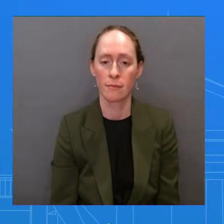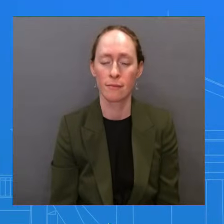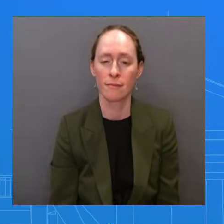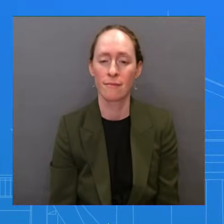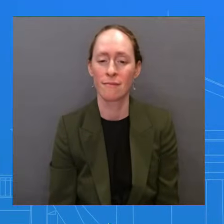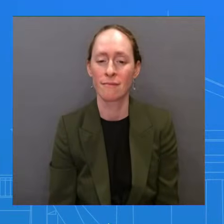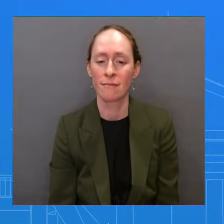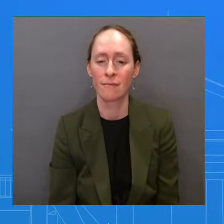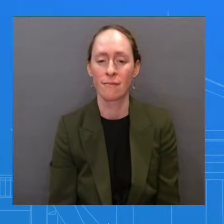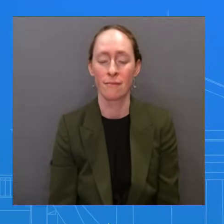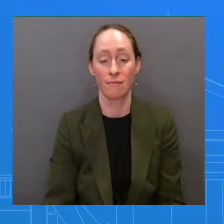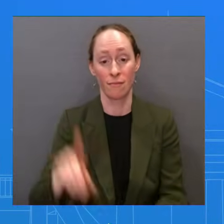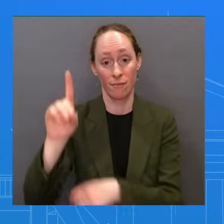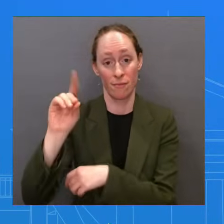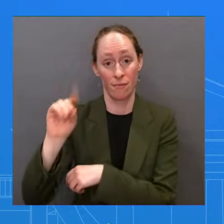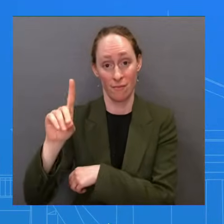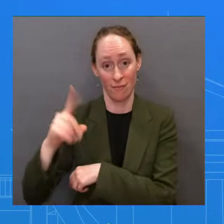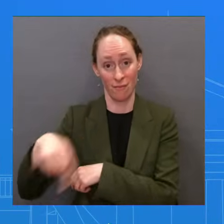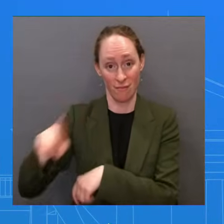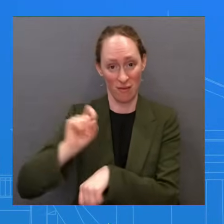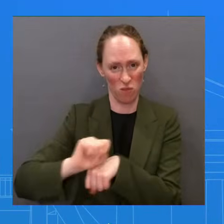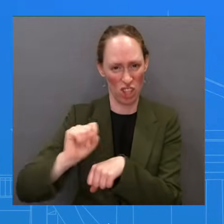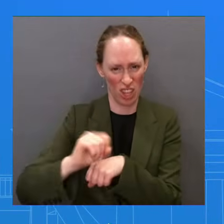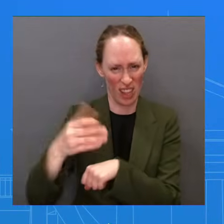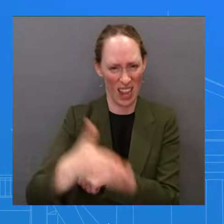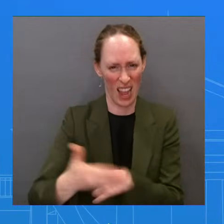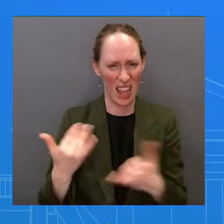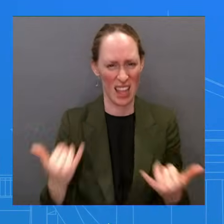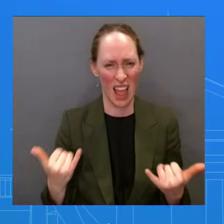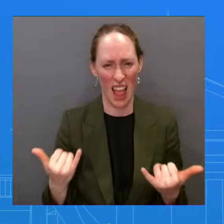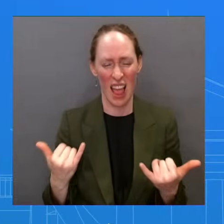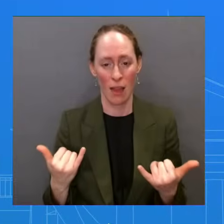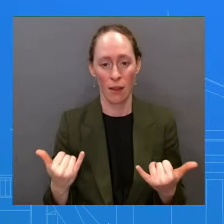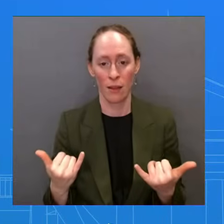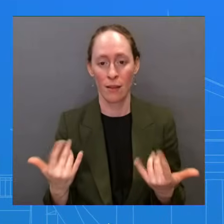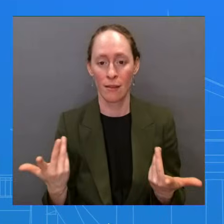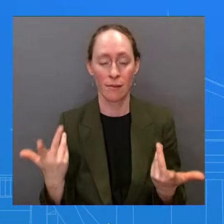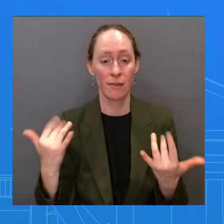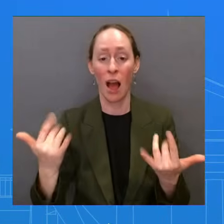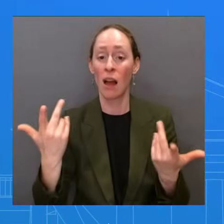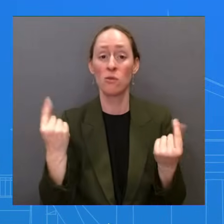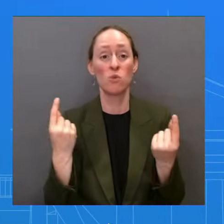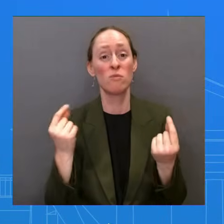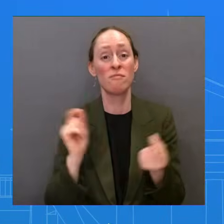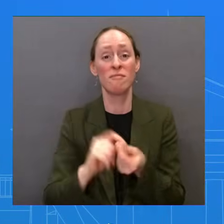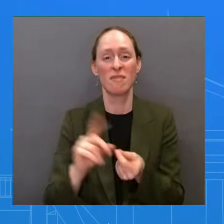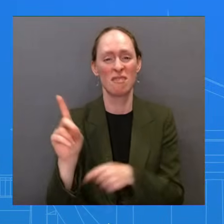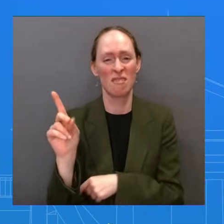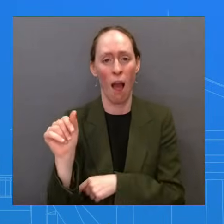That's what they're going to do so they can -- so it can help free up the CBP, the Border Patrol agents,